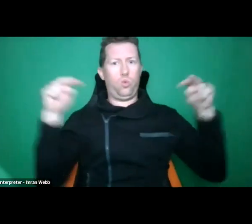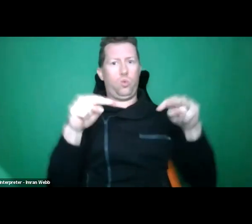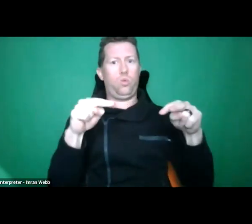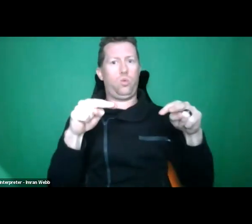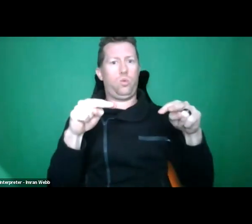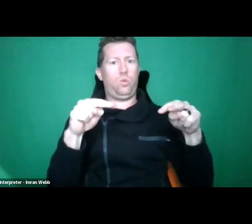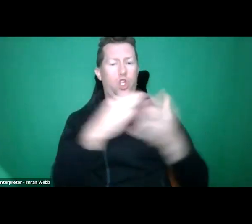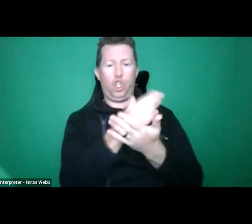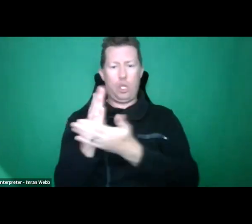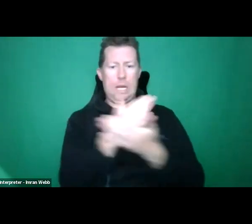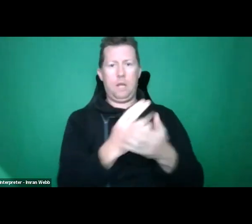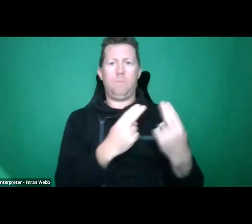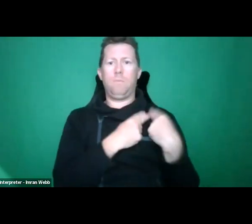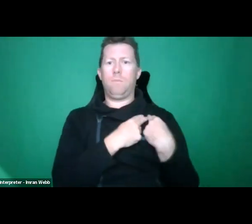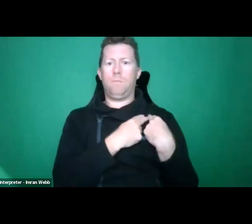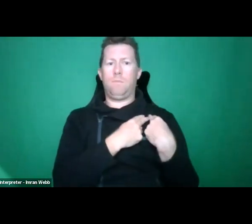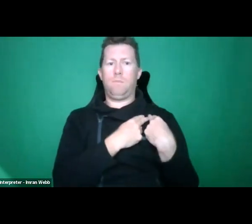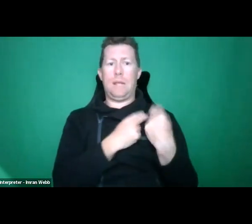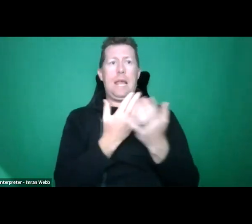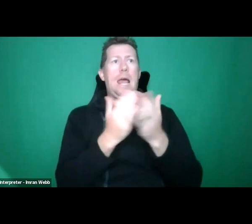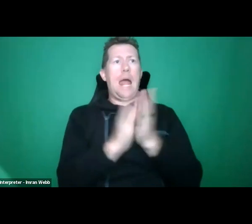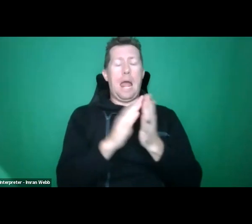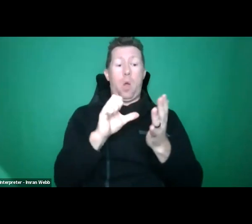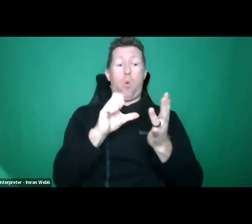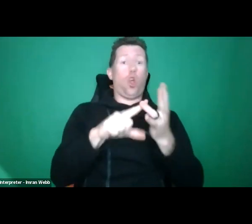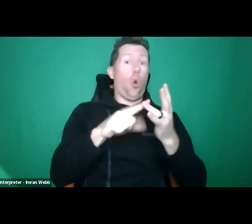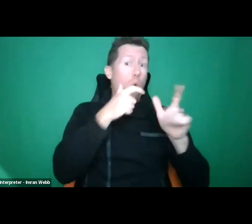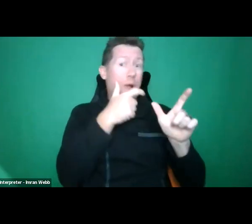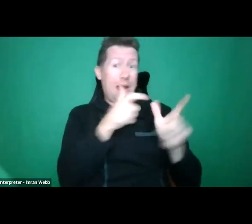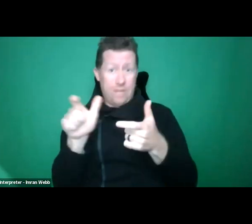The mechanisms of co-governance will be a council